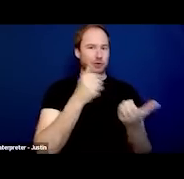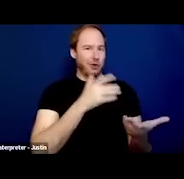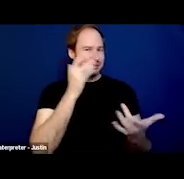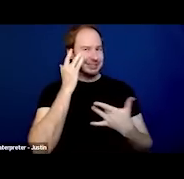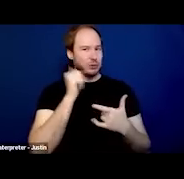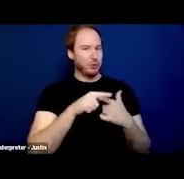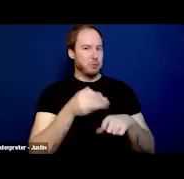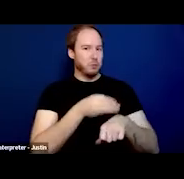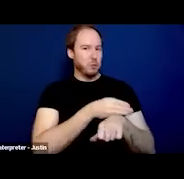Next, slide please.